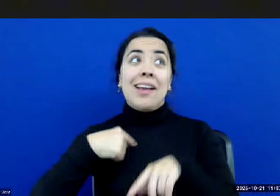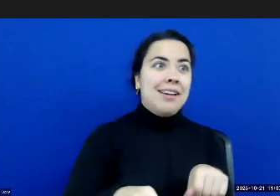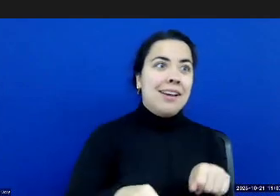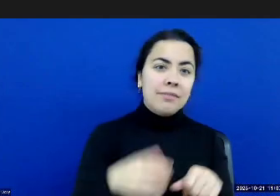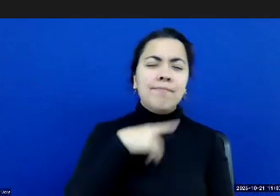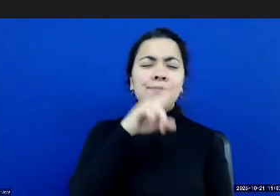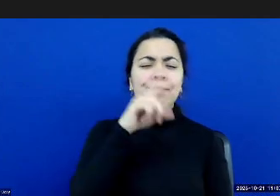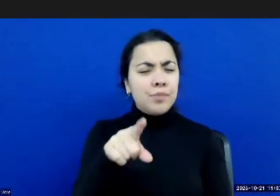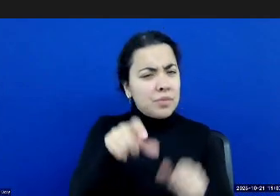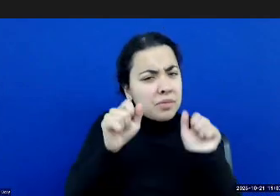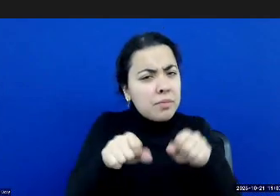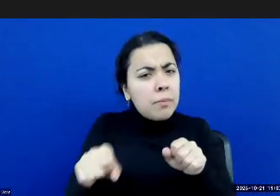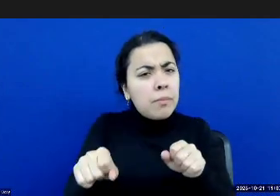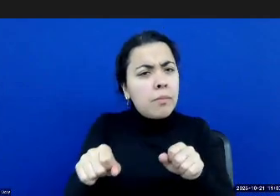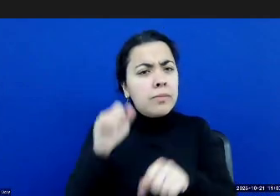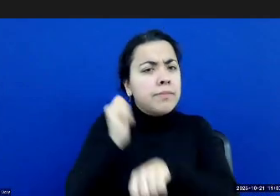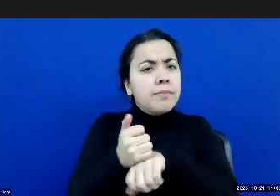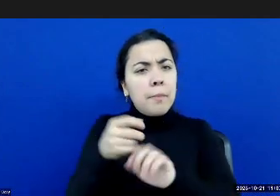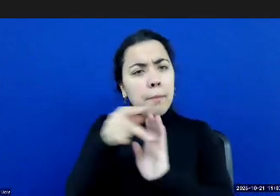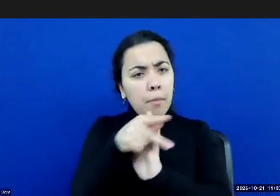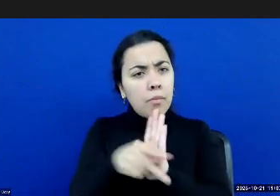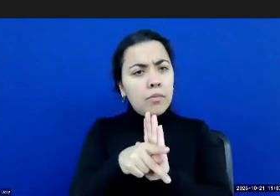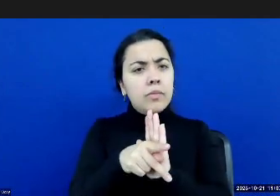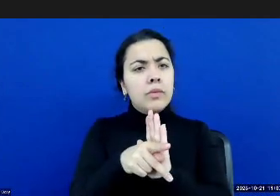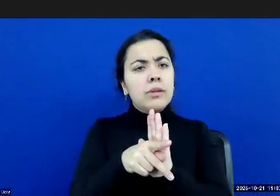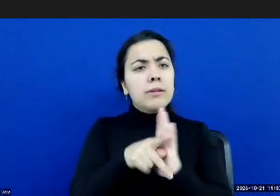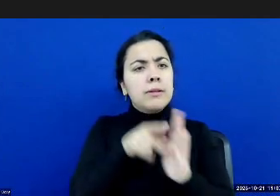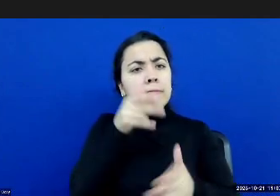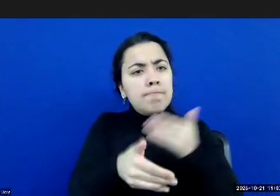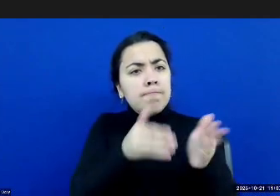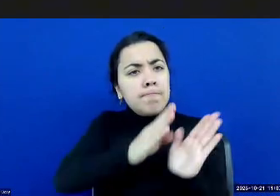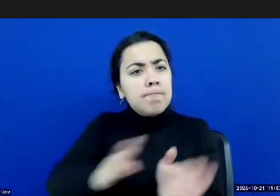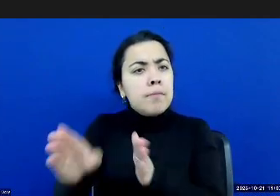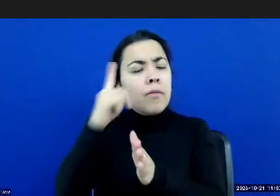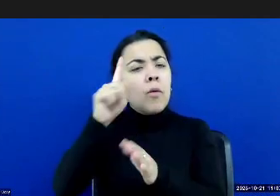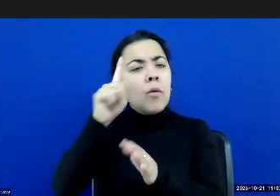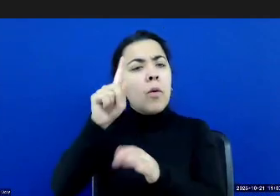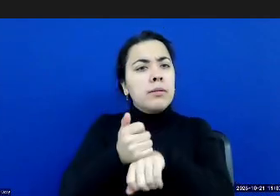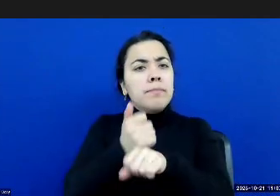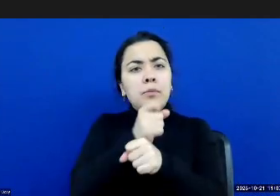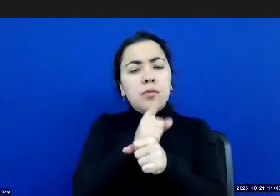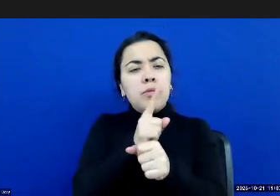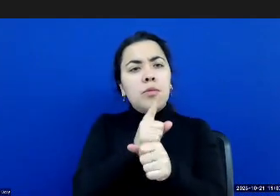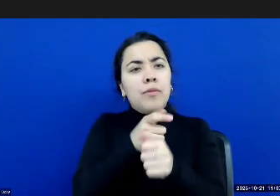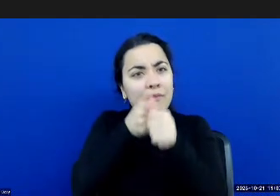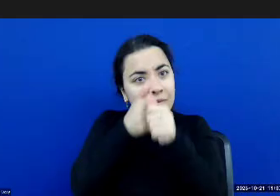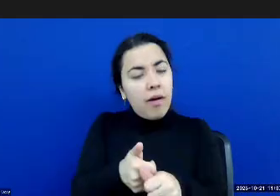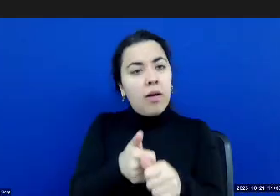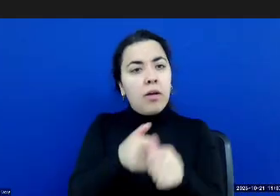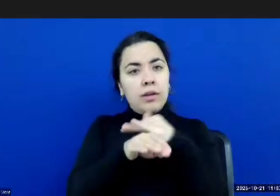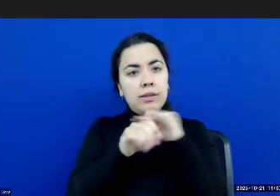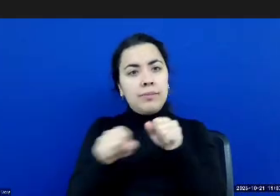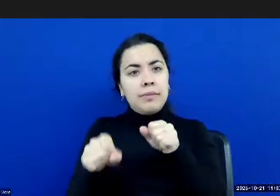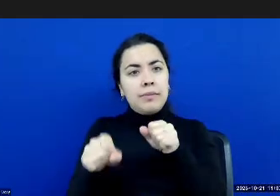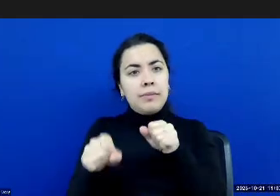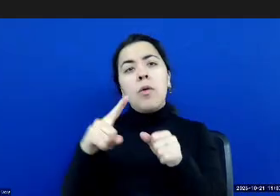Rachel Paul, IAAP: As whether you were able to institute policy procedure to enforce accessibility on content development.